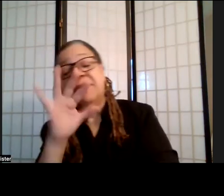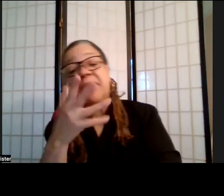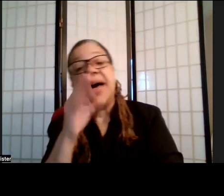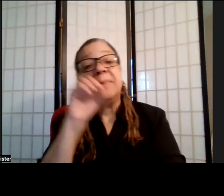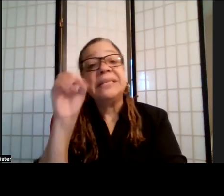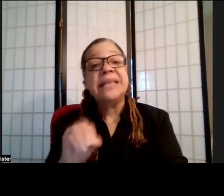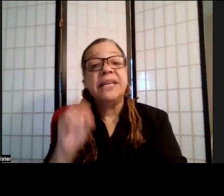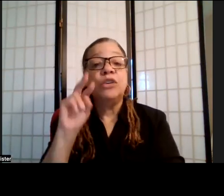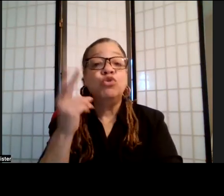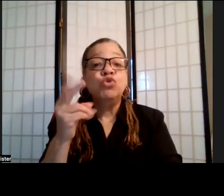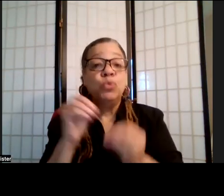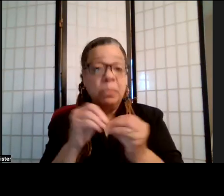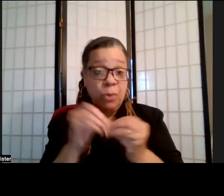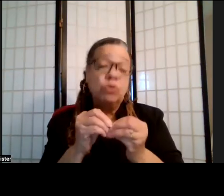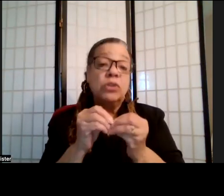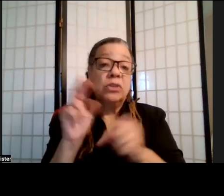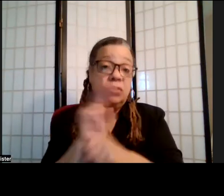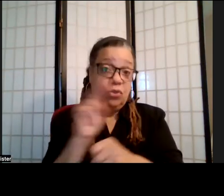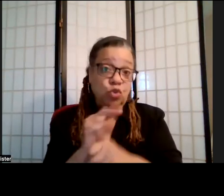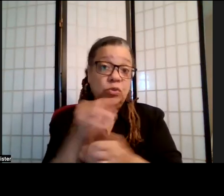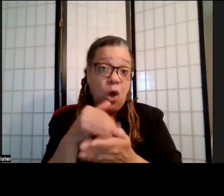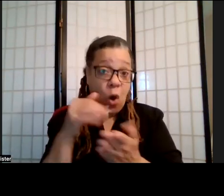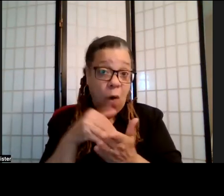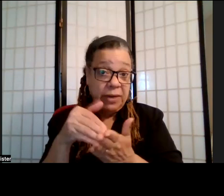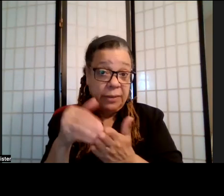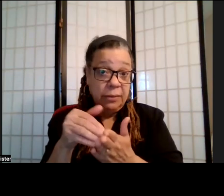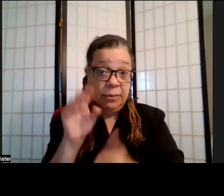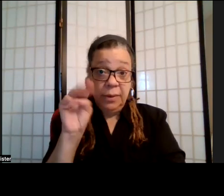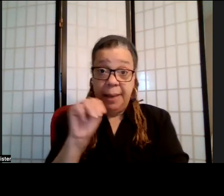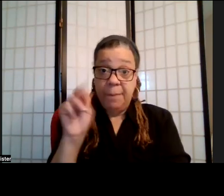that are most commonly used. There's a correlation between MDRTB and poverty,